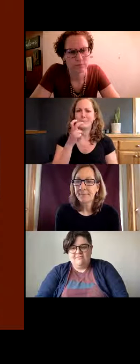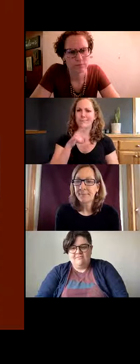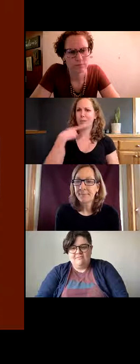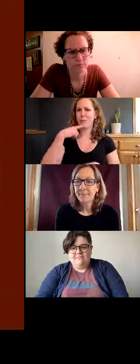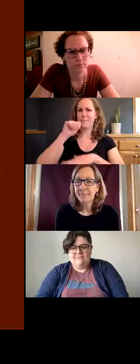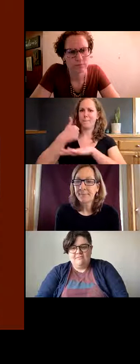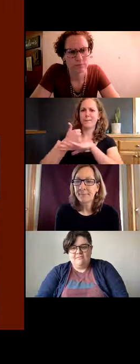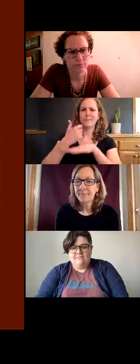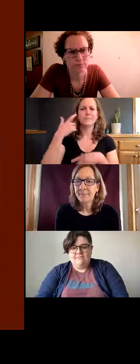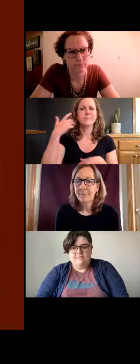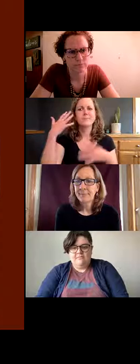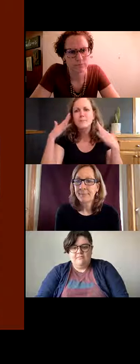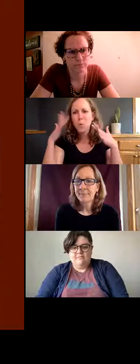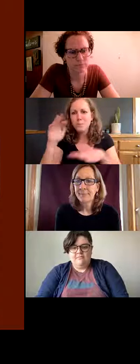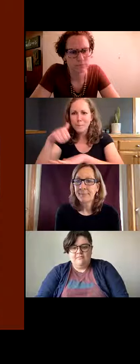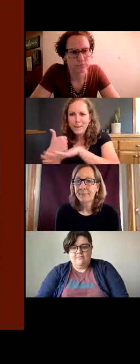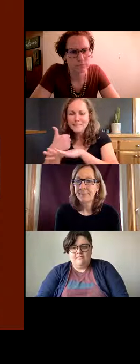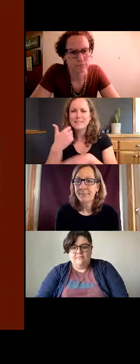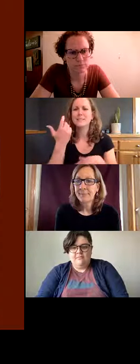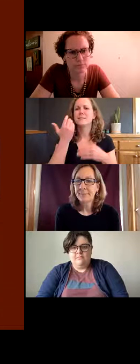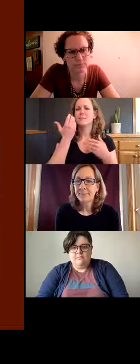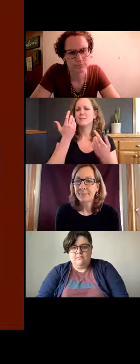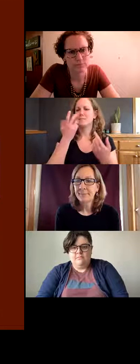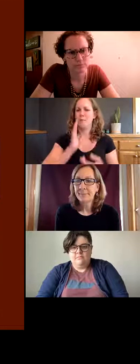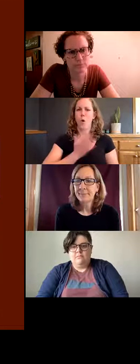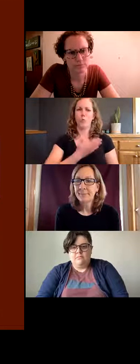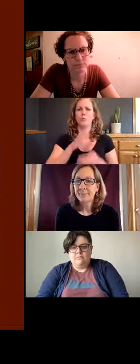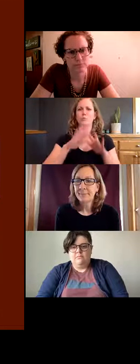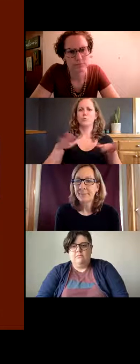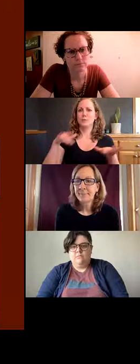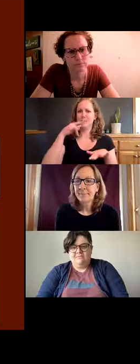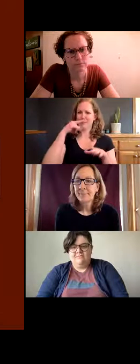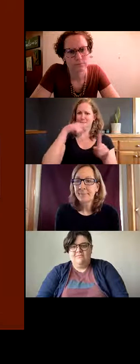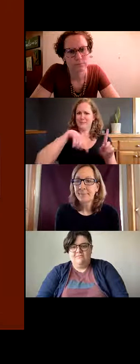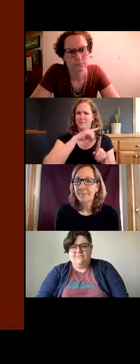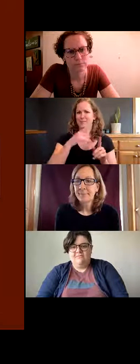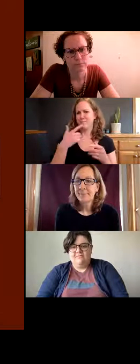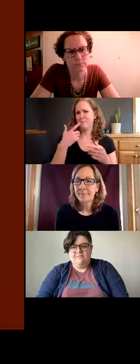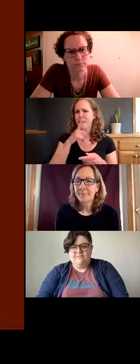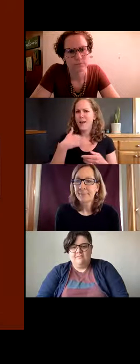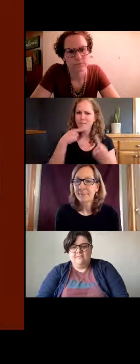There's curriculum out there, but it's very hearing-based, audio-based so our children